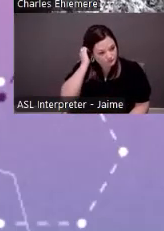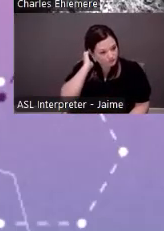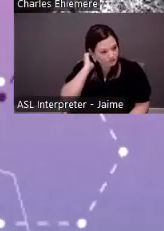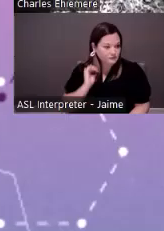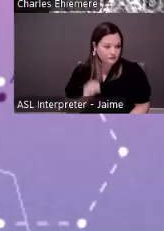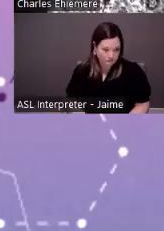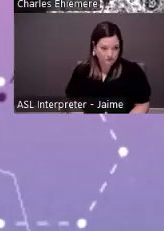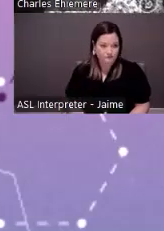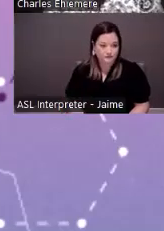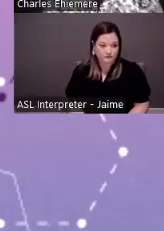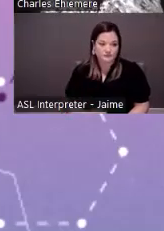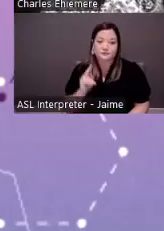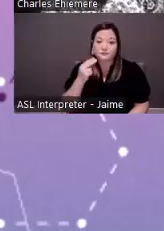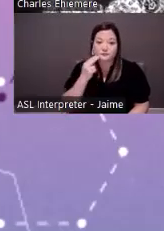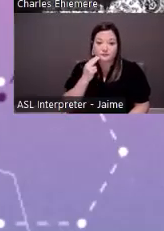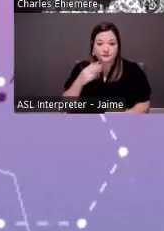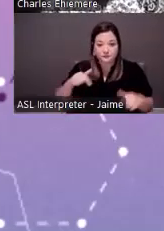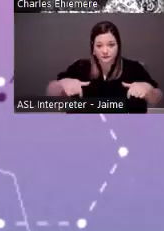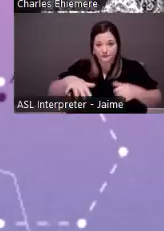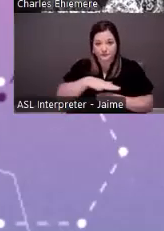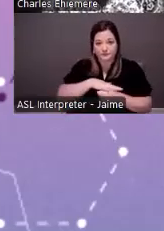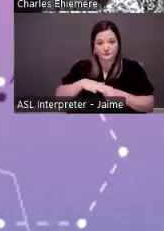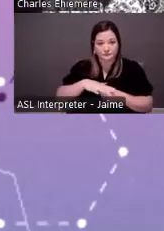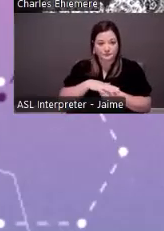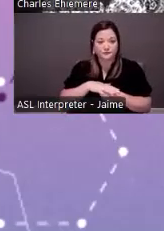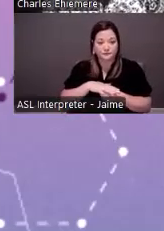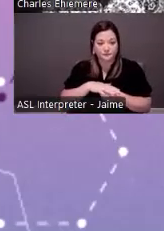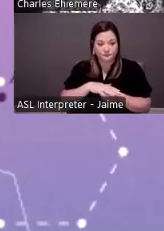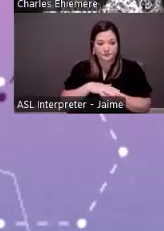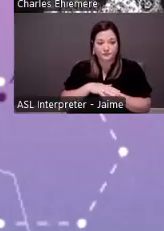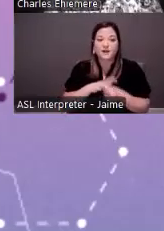In Nigeria, like I said, the challenges are enormous,